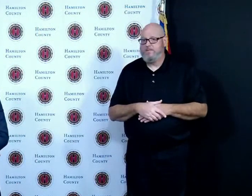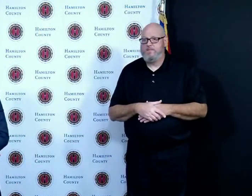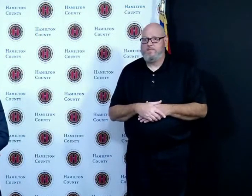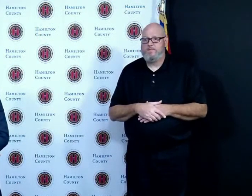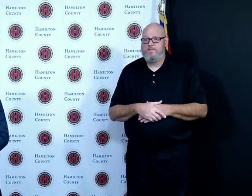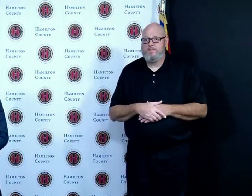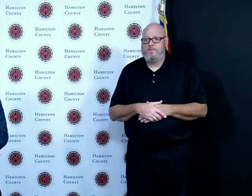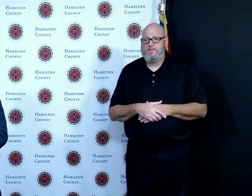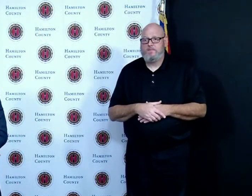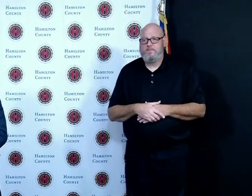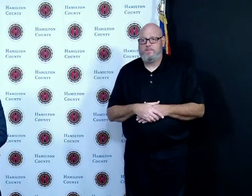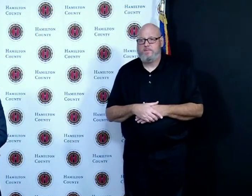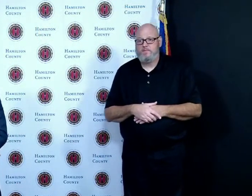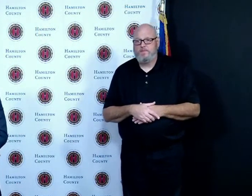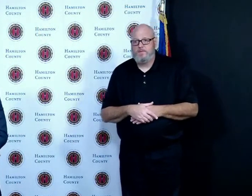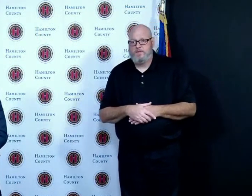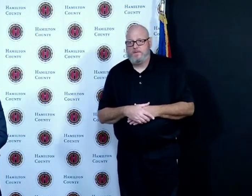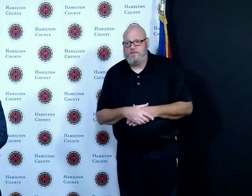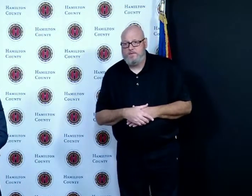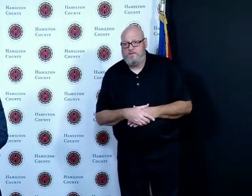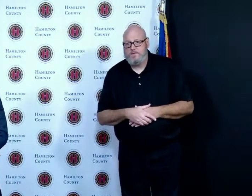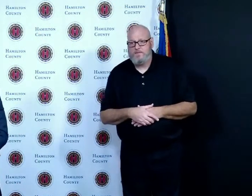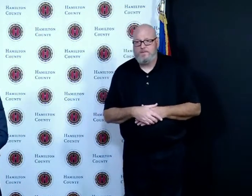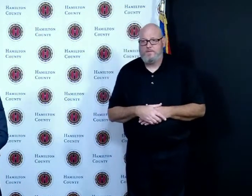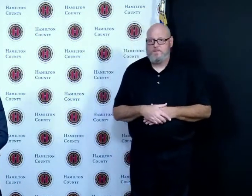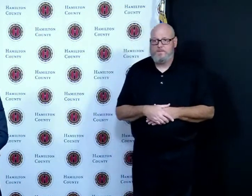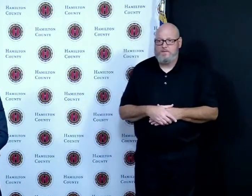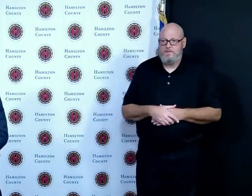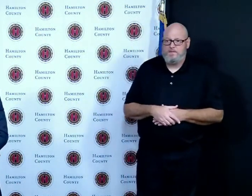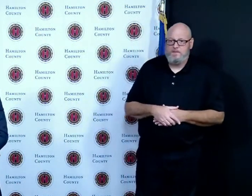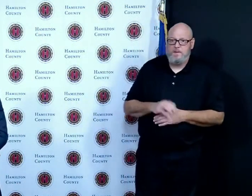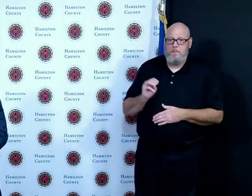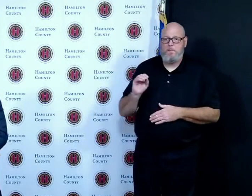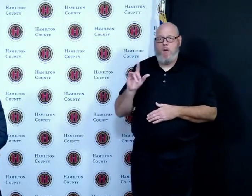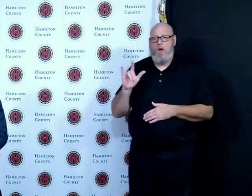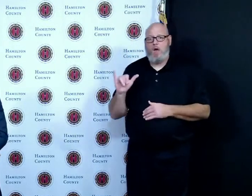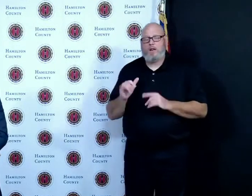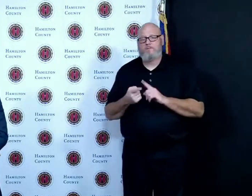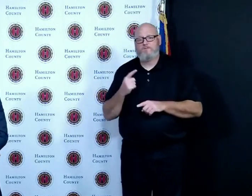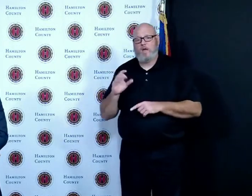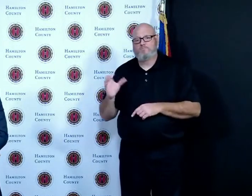just those with medical conditions and those that are over 65. I've shared that the best